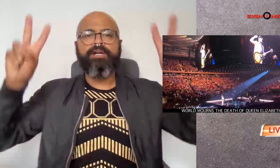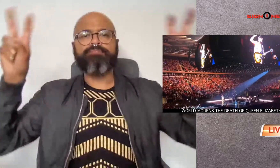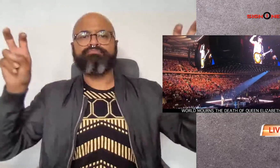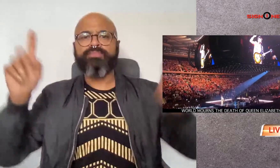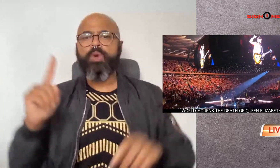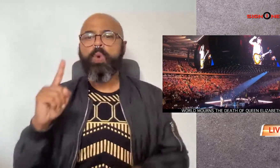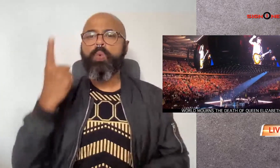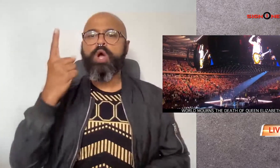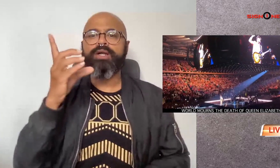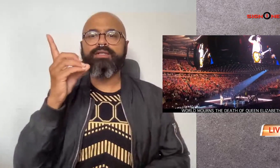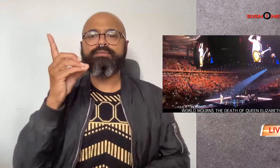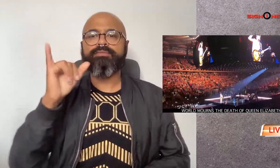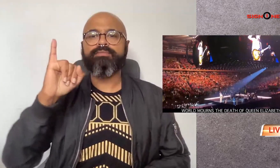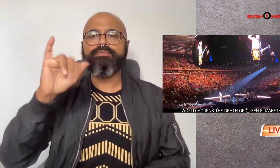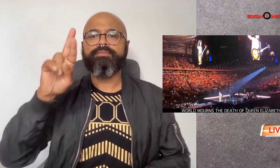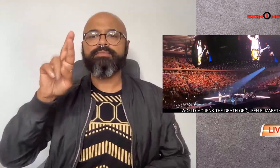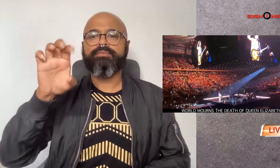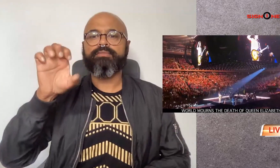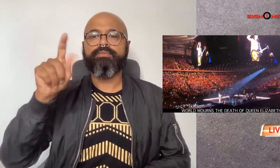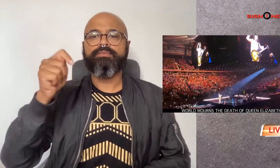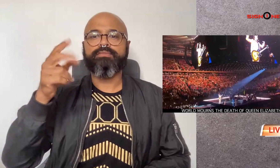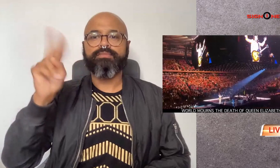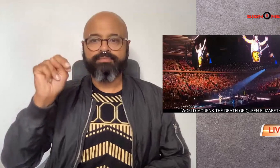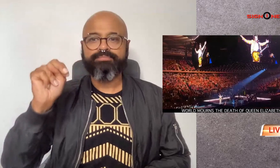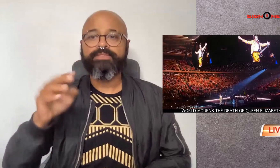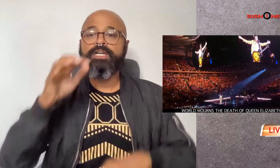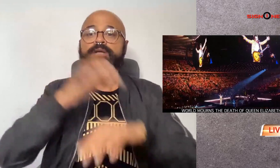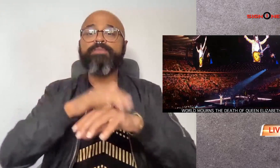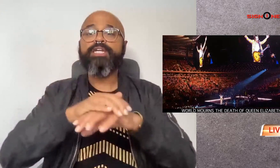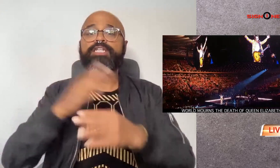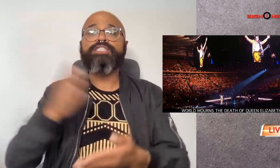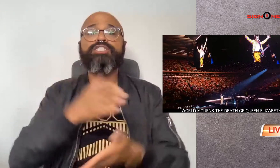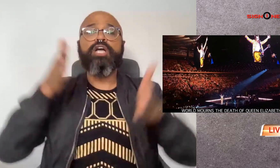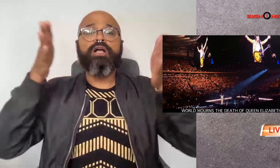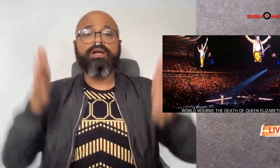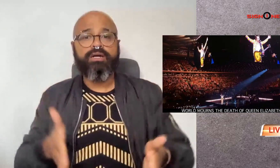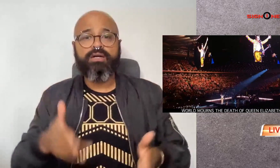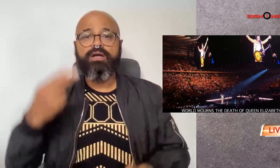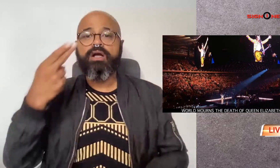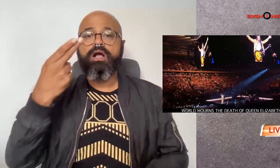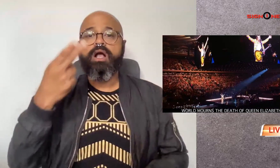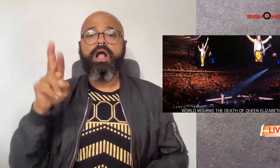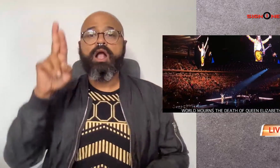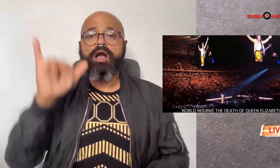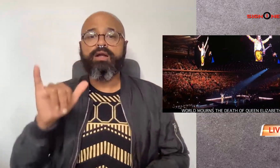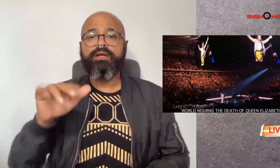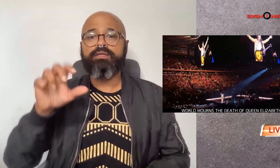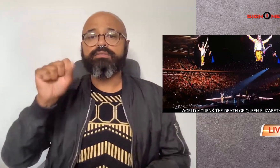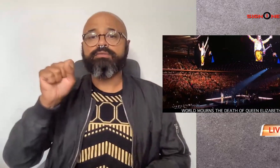also in New York Thursday night former One Direction British singer